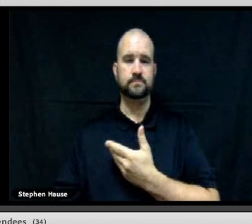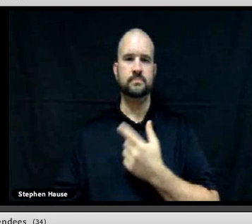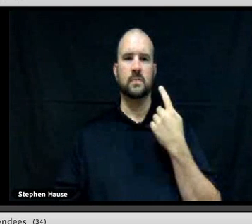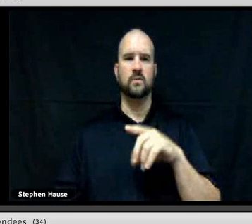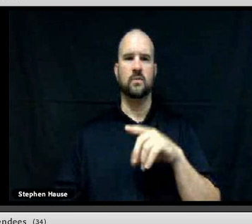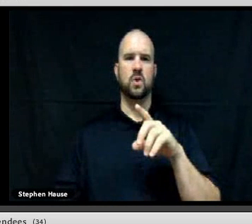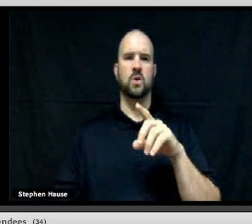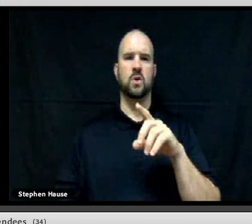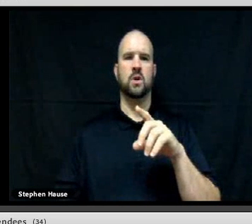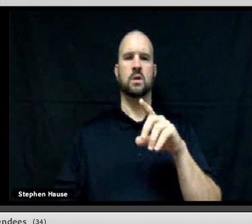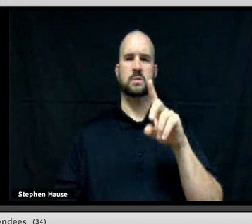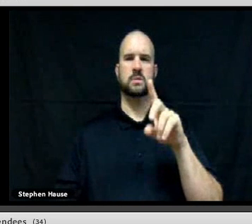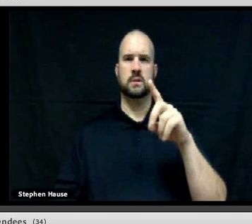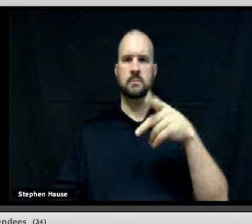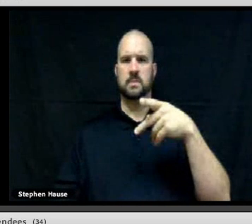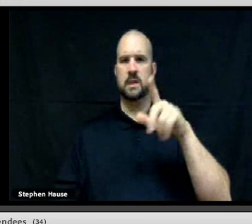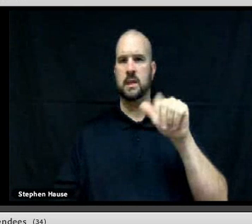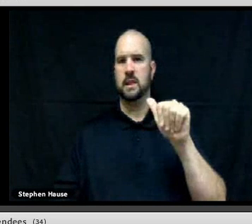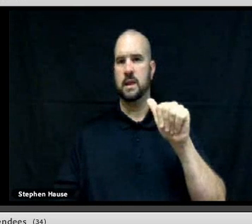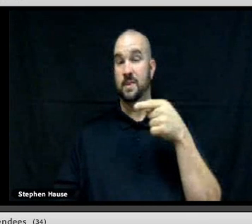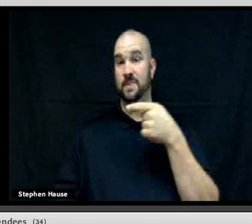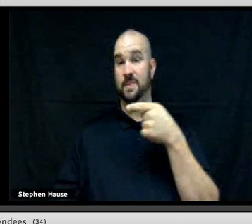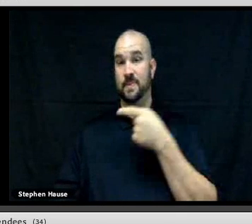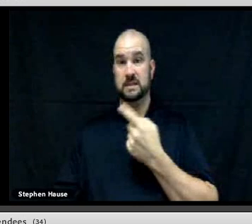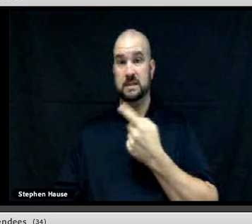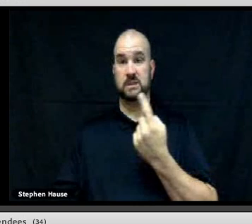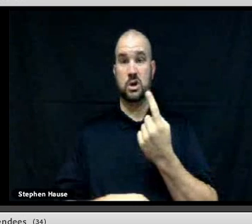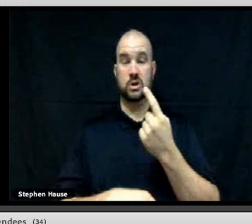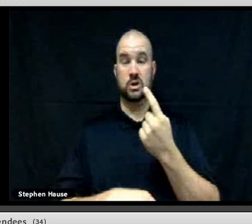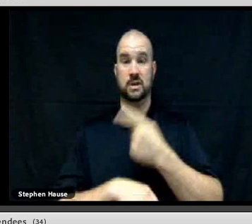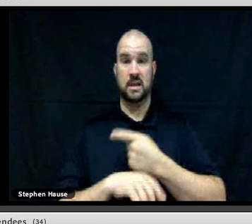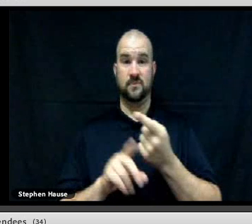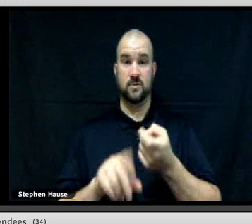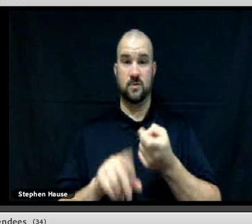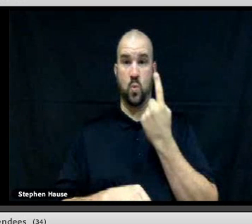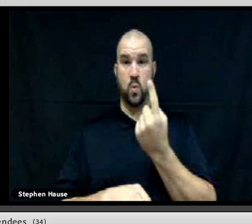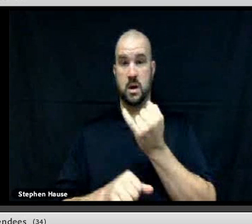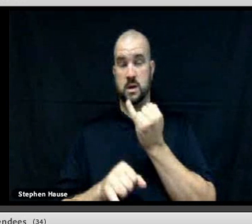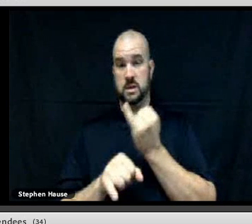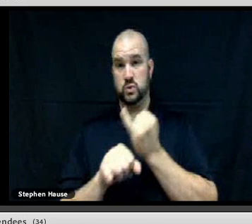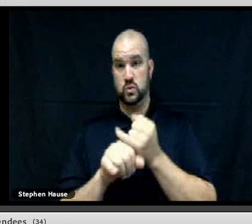from a single institution to DPLA in an aggregation. Um, and as you can see here,